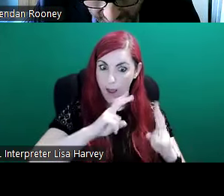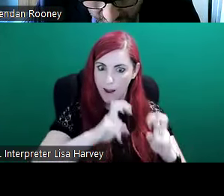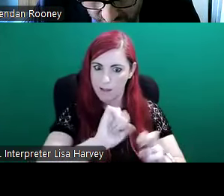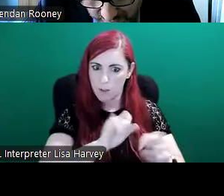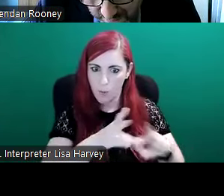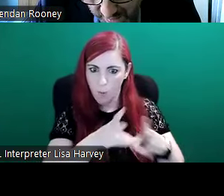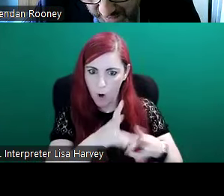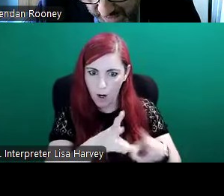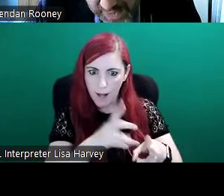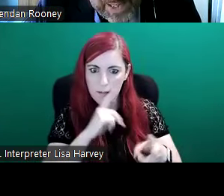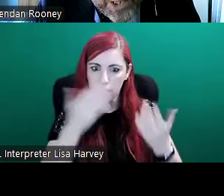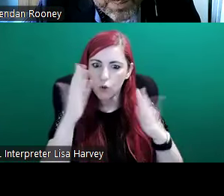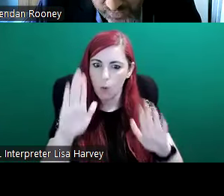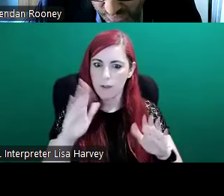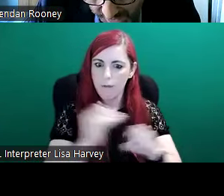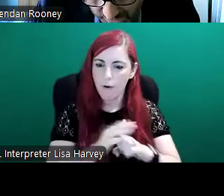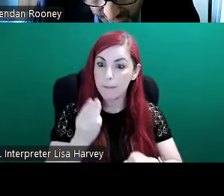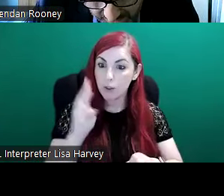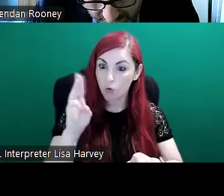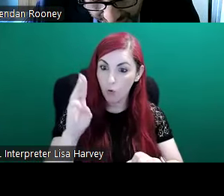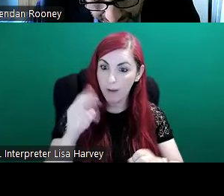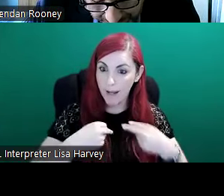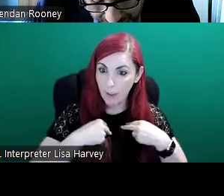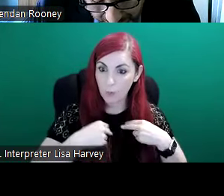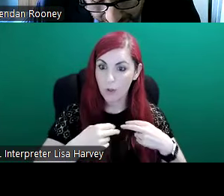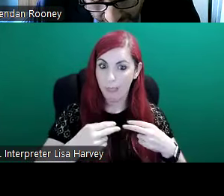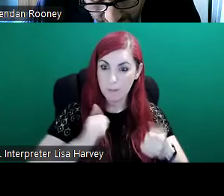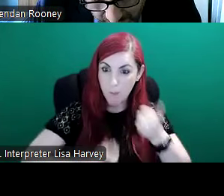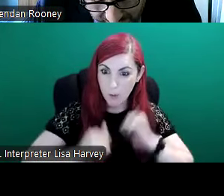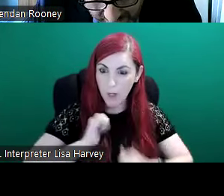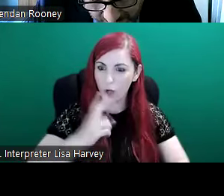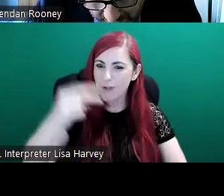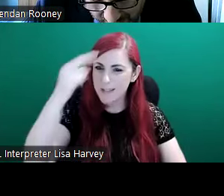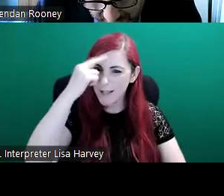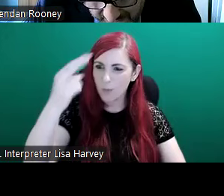language that was modern and legible to a wide audience. As we've seen by the early